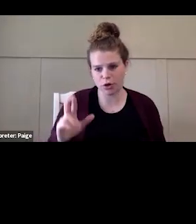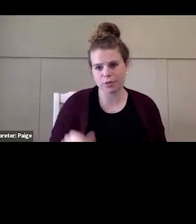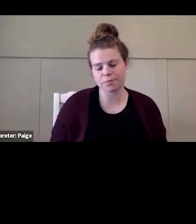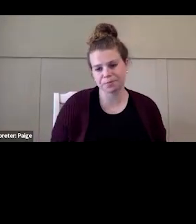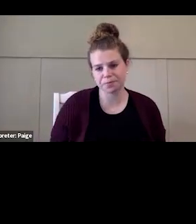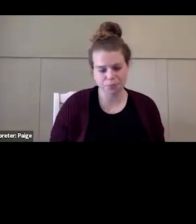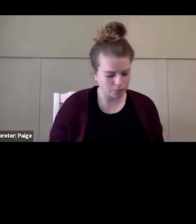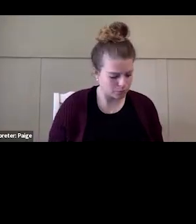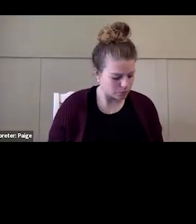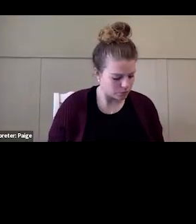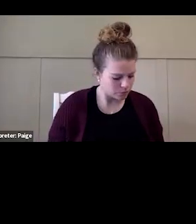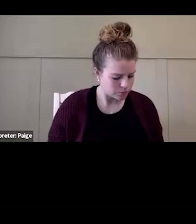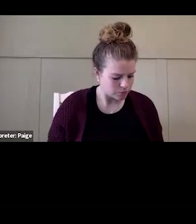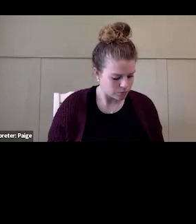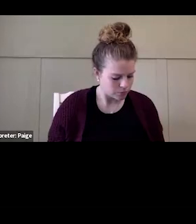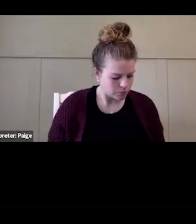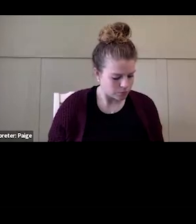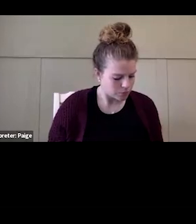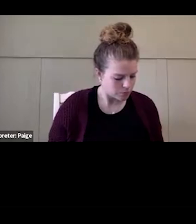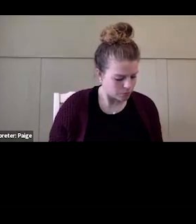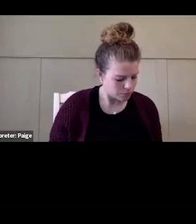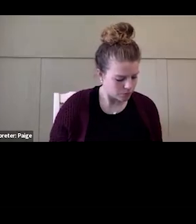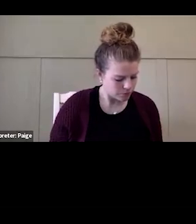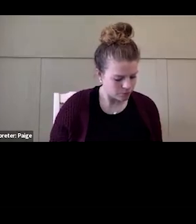However, we did see a reduction still. So.